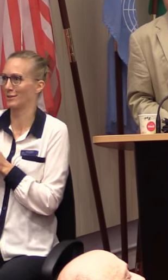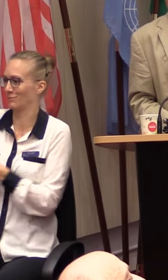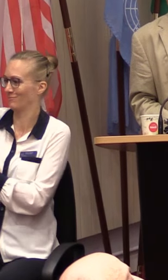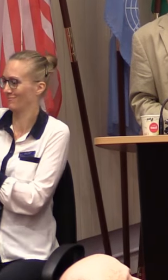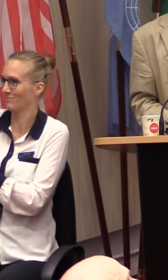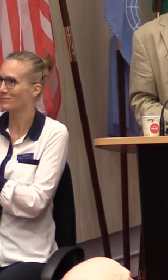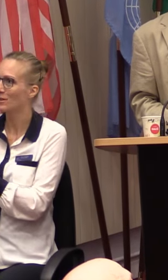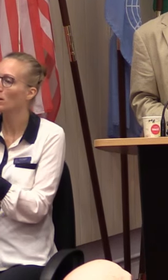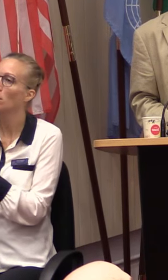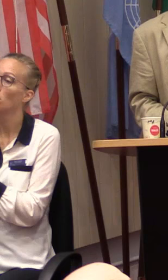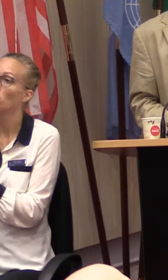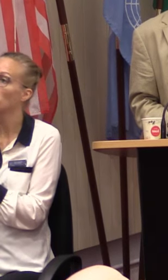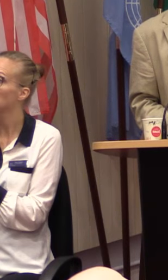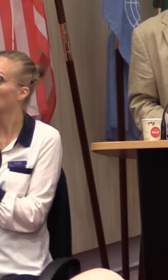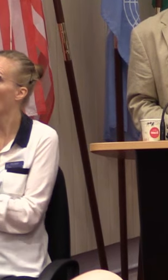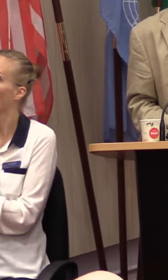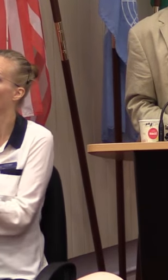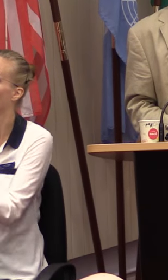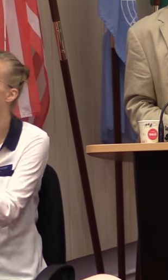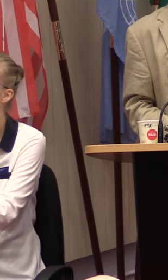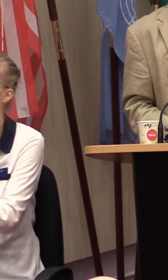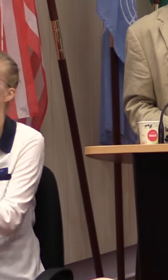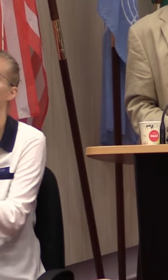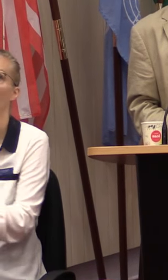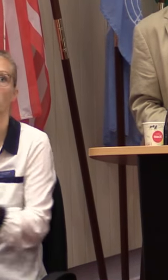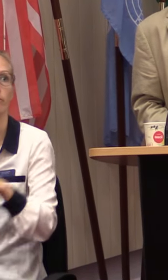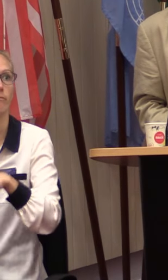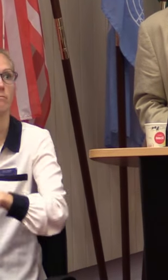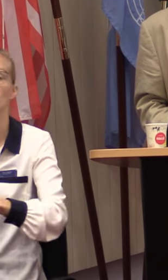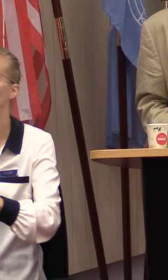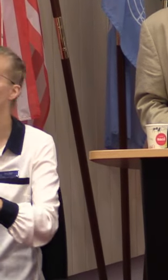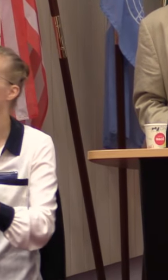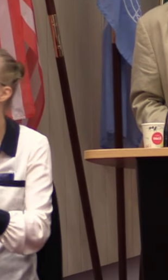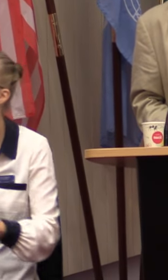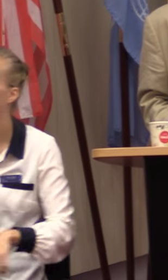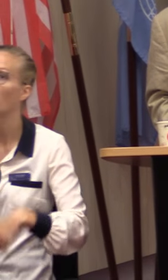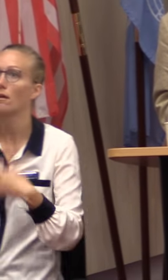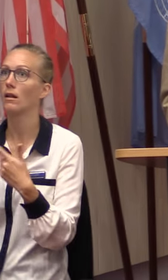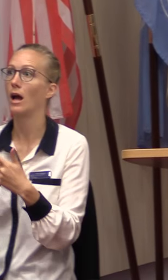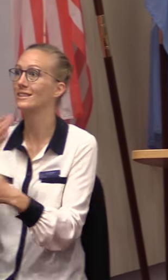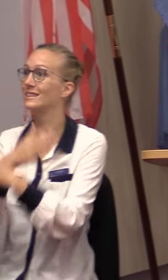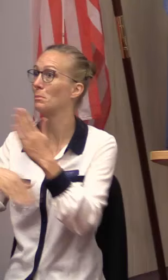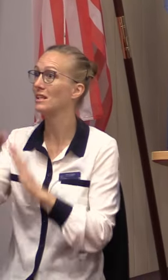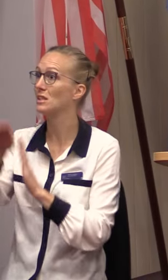change like universities, disability law clinics, which are sprouting up all over the world